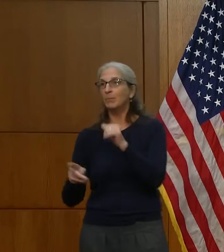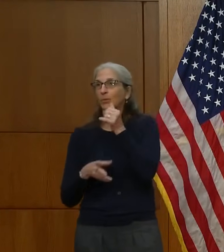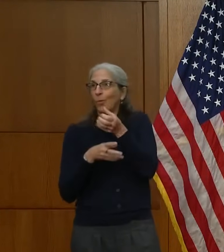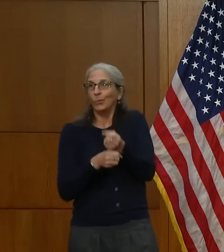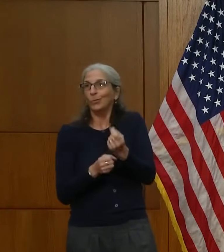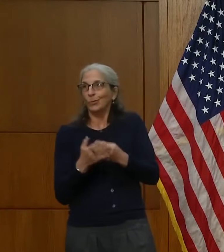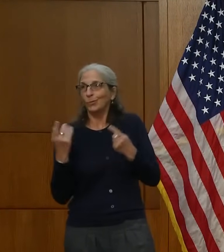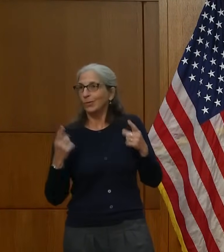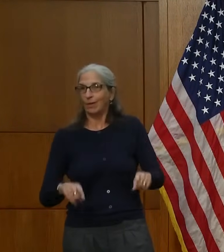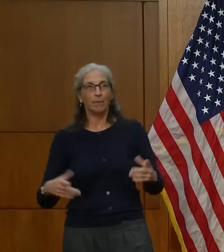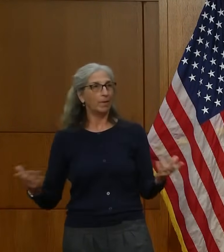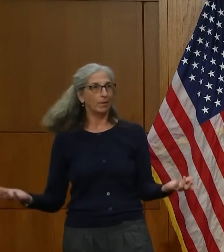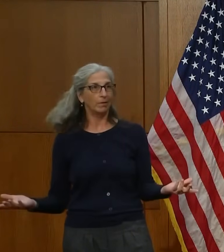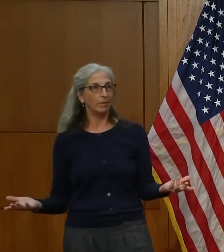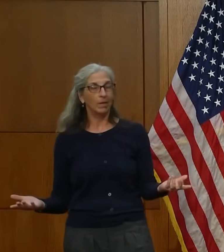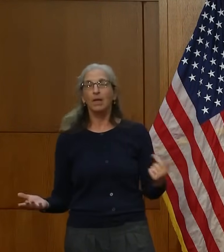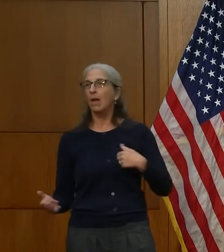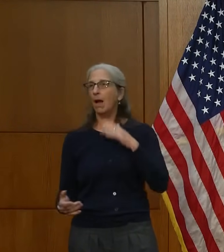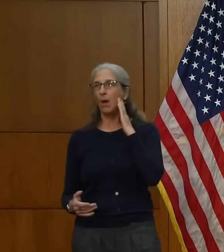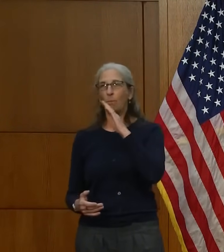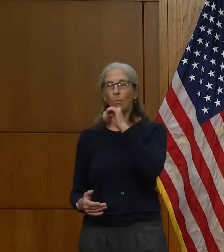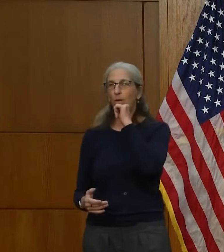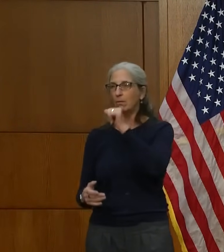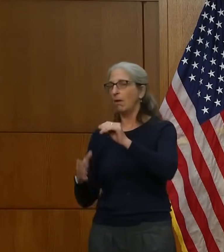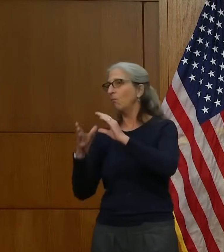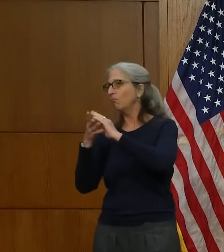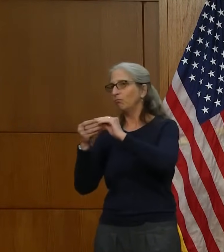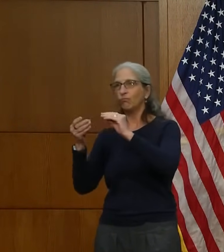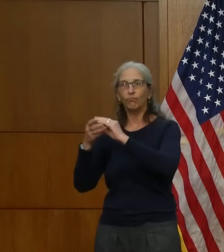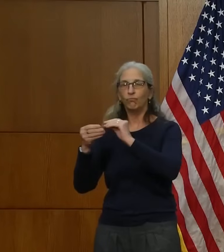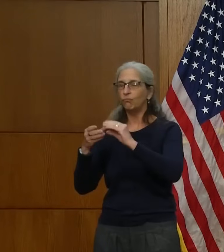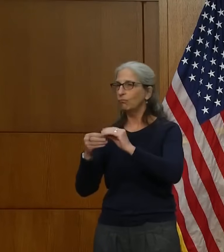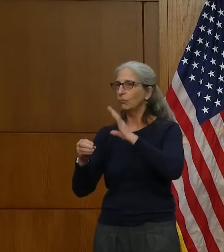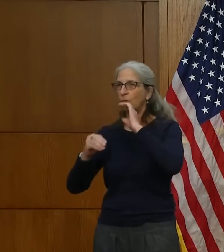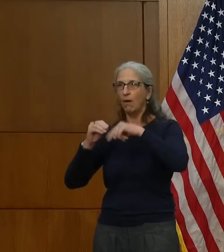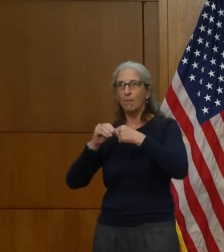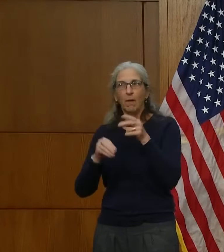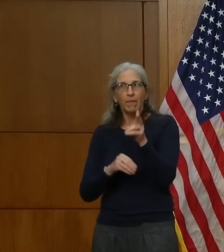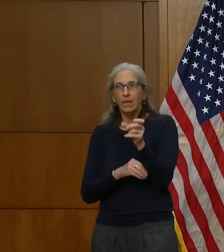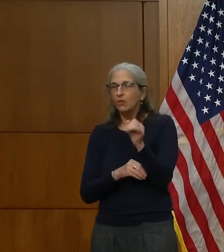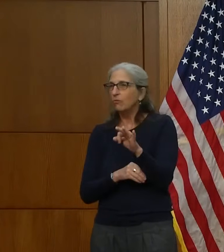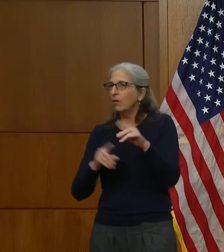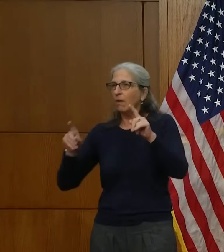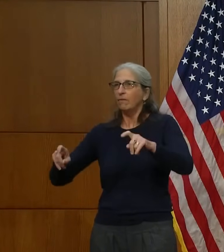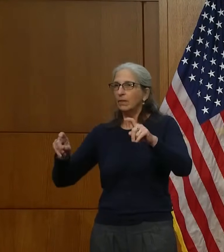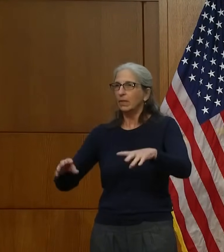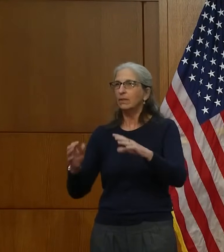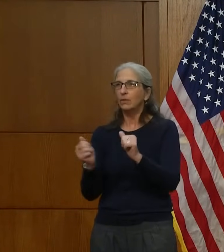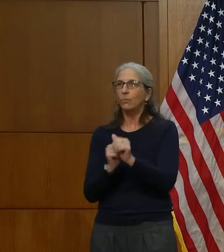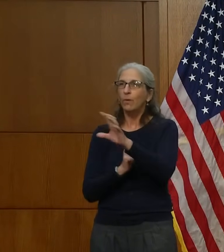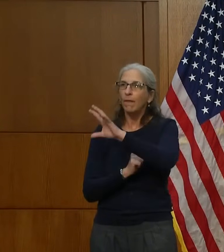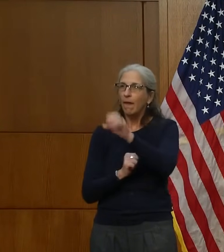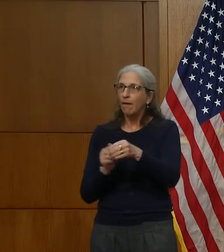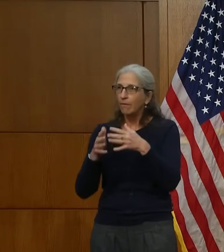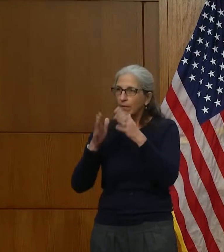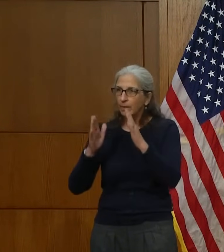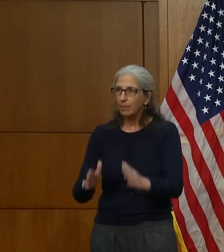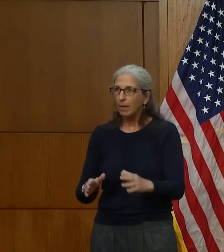LEADERS ACCESS I CAN TELL YOU EXACTLY WHAT HAPPENED. PEOPLE DON'T TRUST WHAT'S GOING ON RIGHT NOW. AND I'M NOT GOING TO